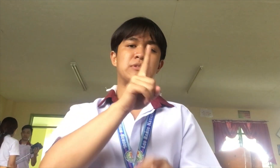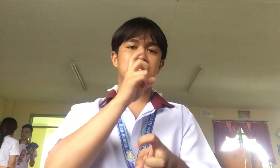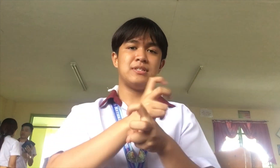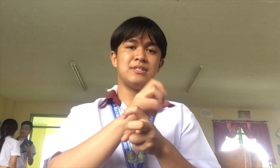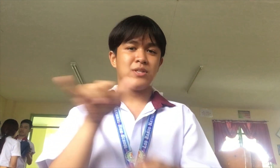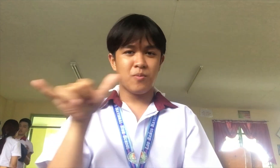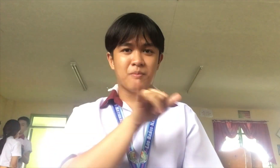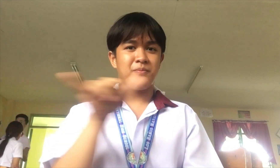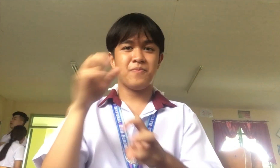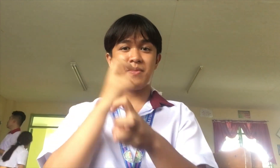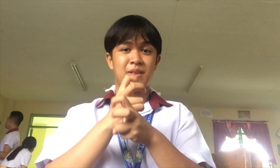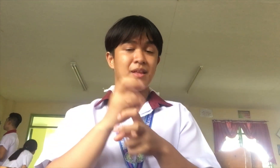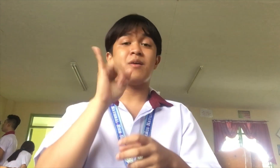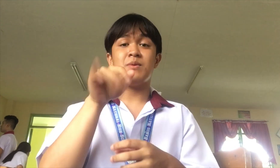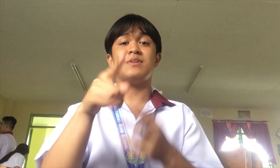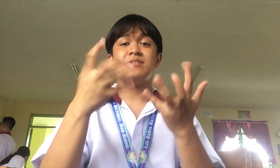Well no, they're all the same. Whatever things happened, it's still the same. Hard or not. Easy or not.